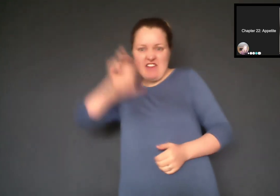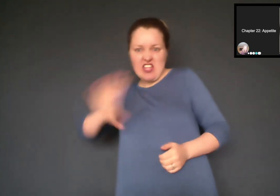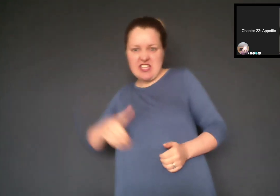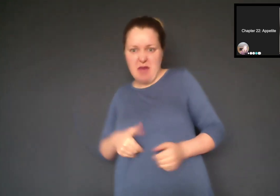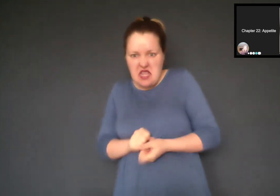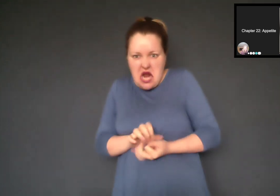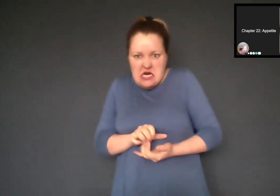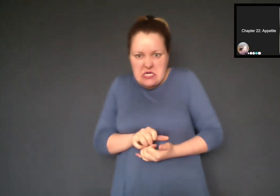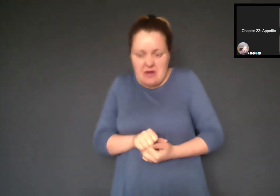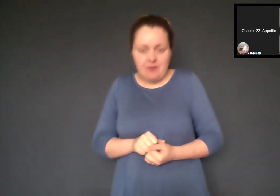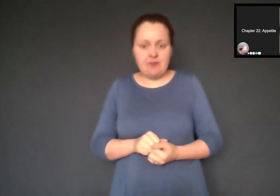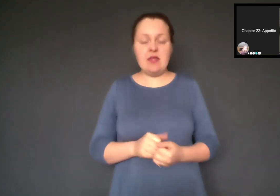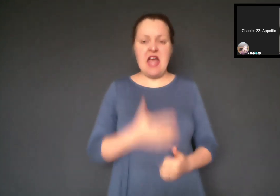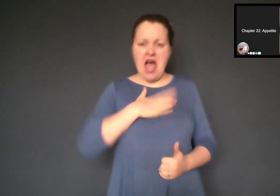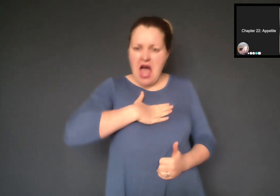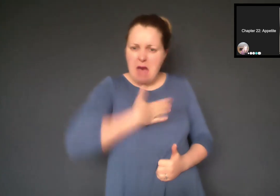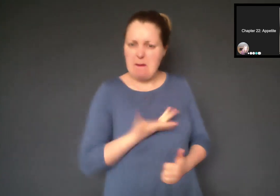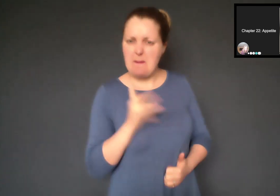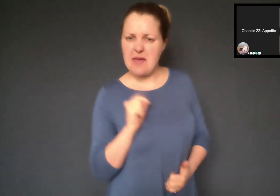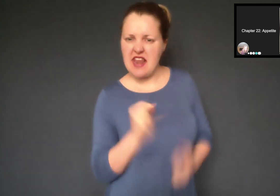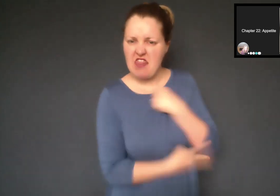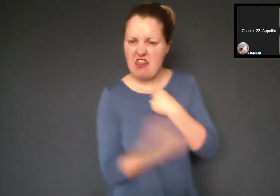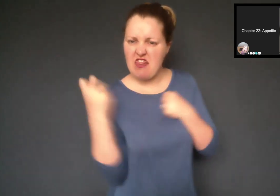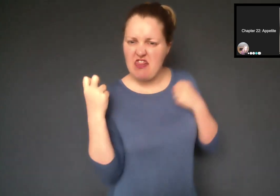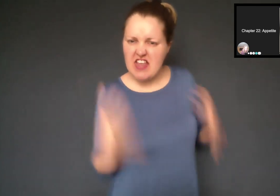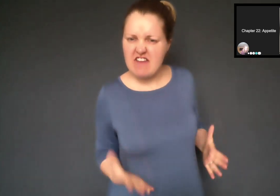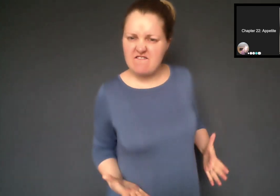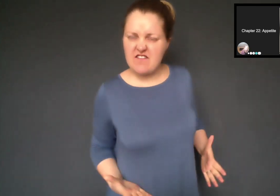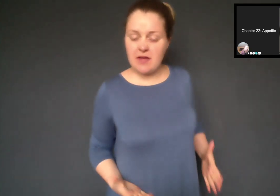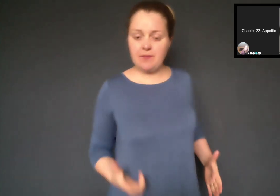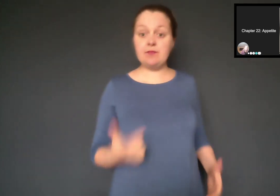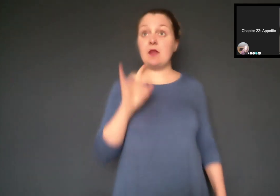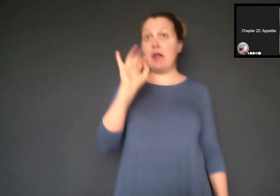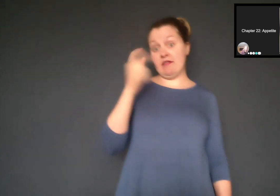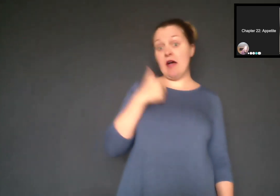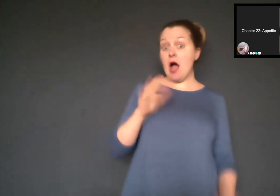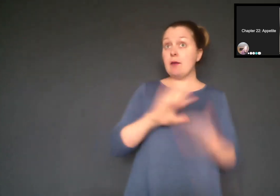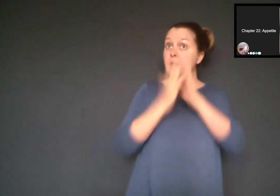admit it thief harvey took a deep breath and said if i'm going to be your apprentice